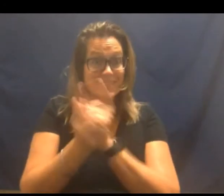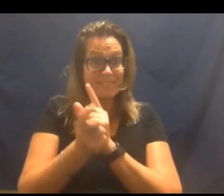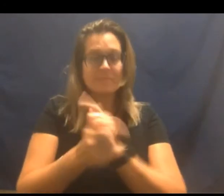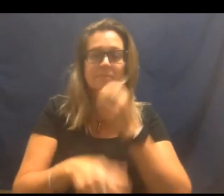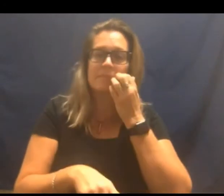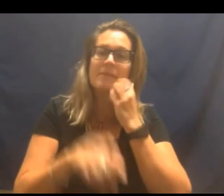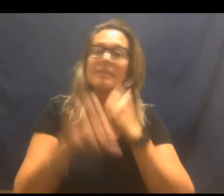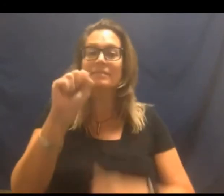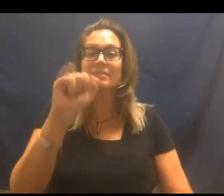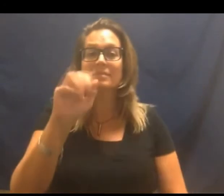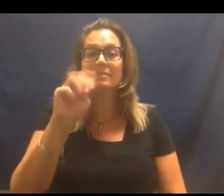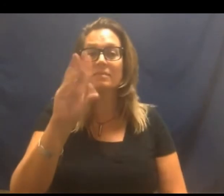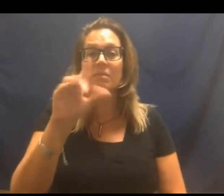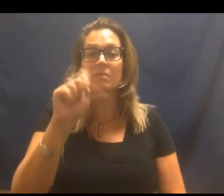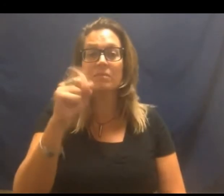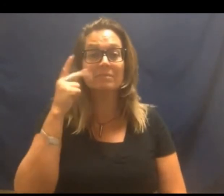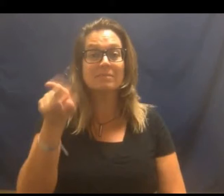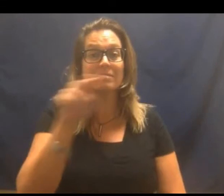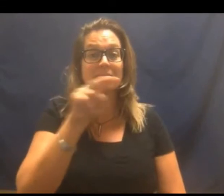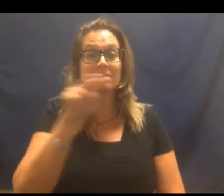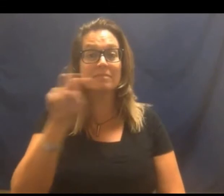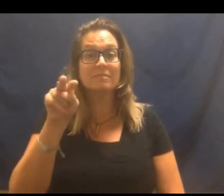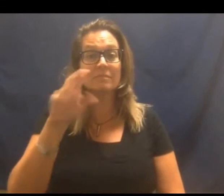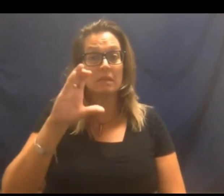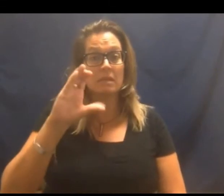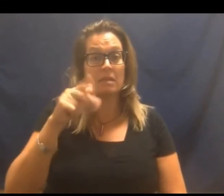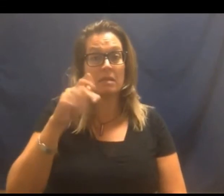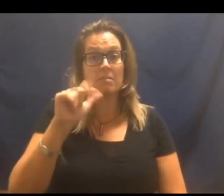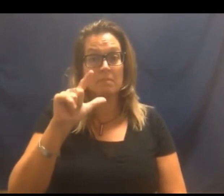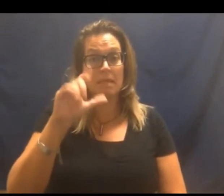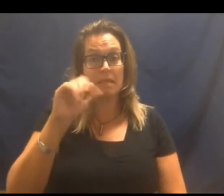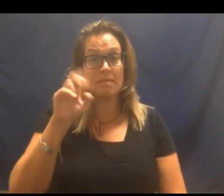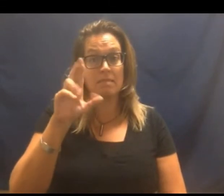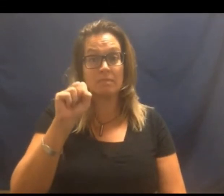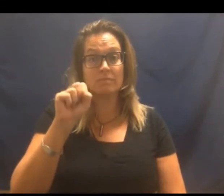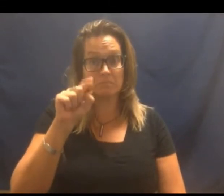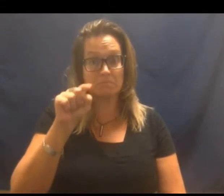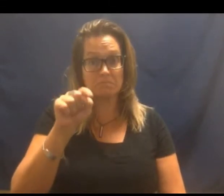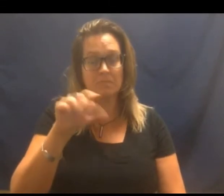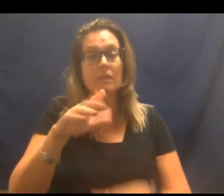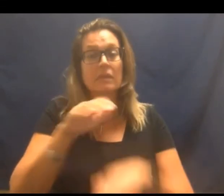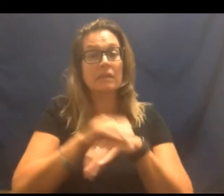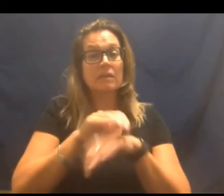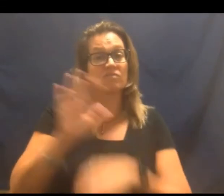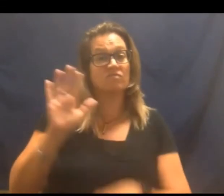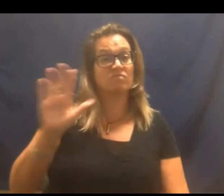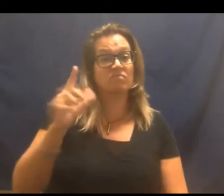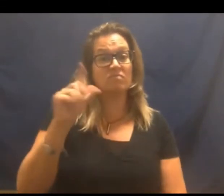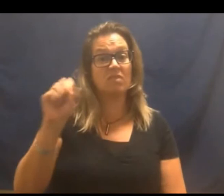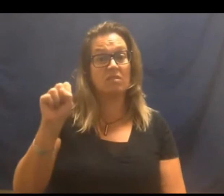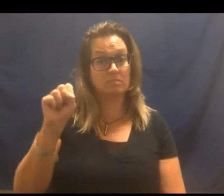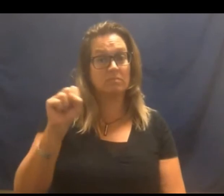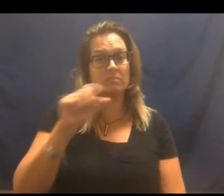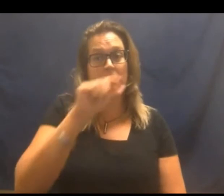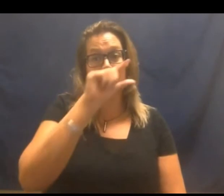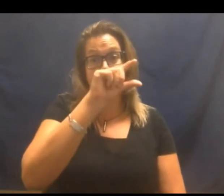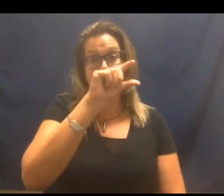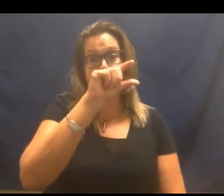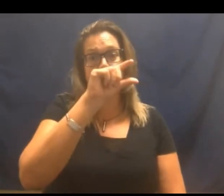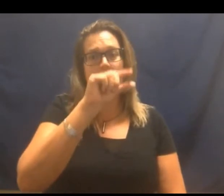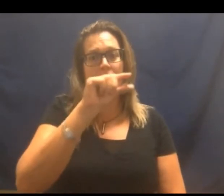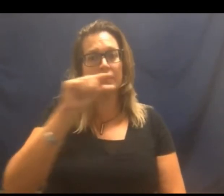different signs we have for 'translation' and 'transcription,' so when you're